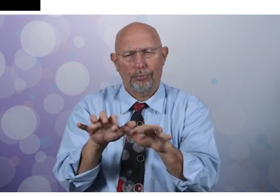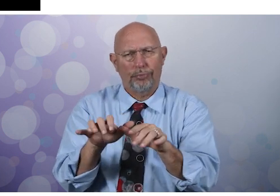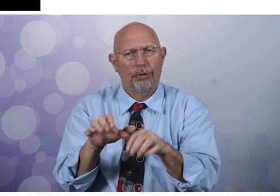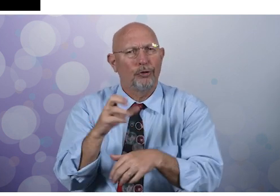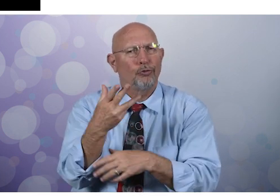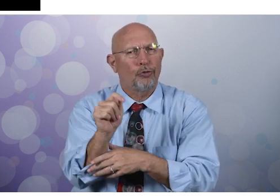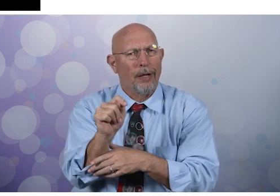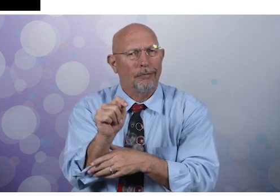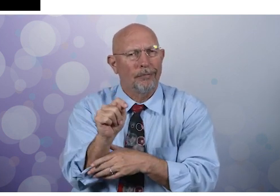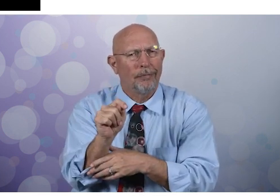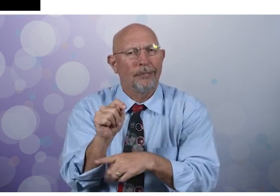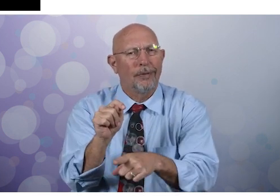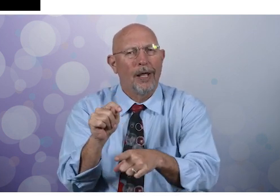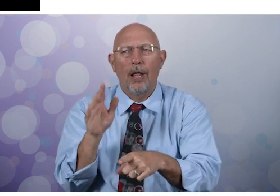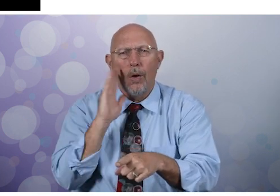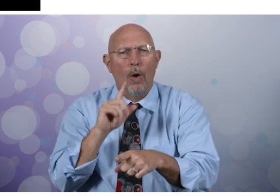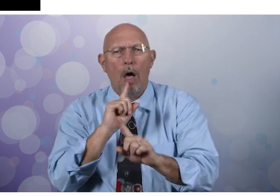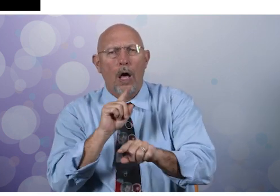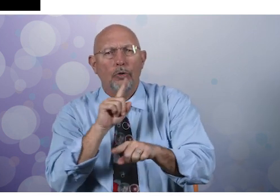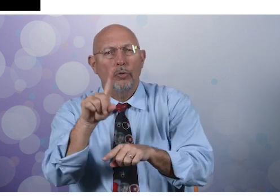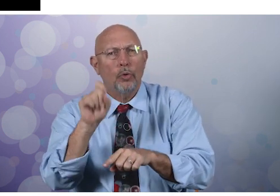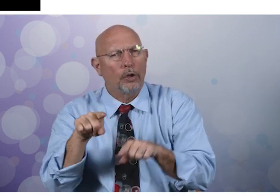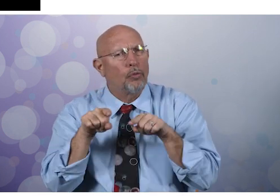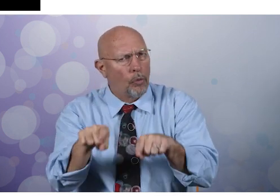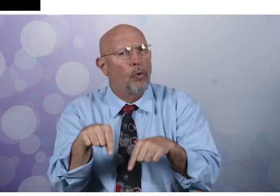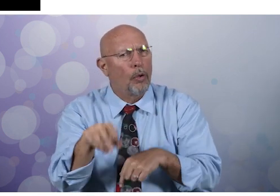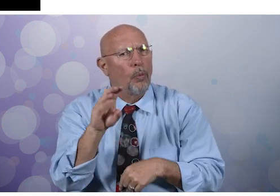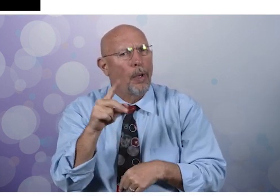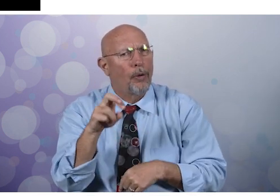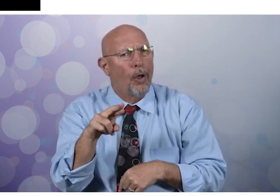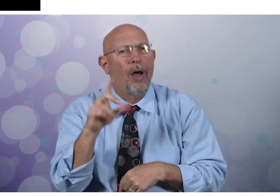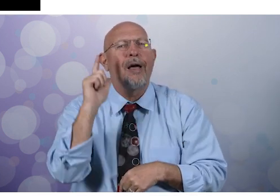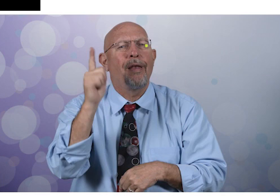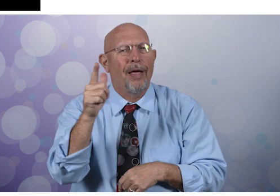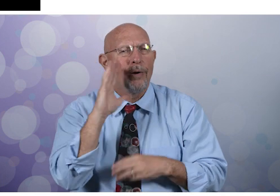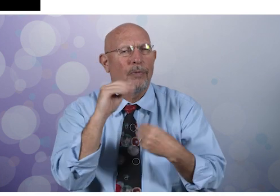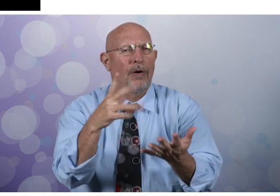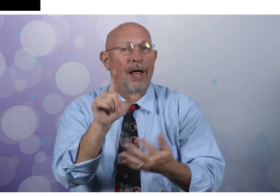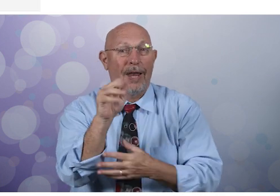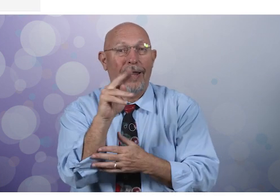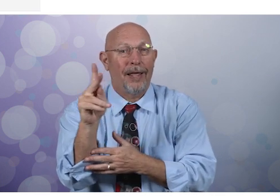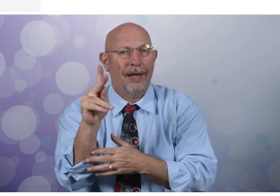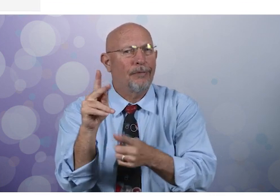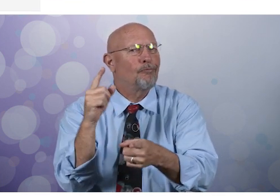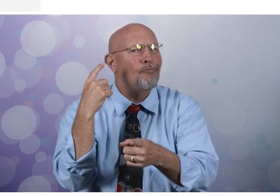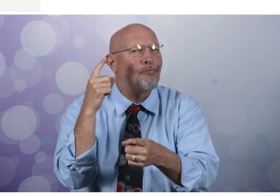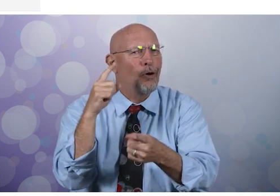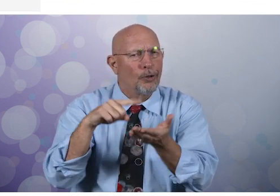Questions will be answered throughout the webinar, and later we'll be providing a link in the chat to a brief survey.